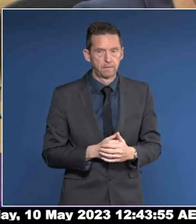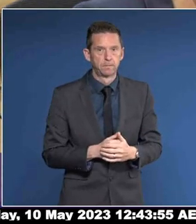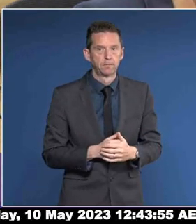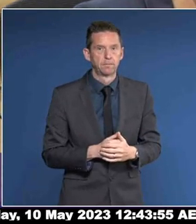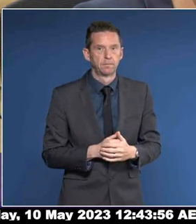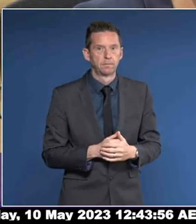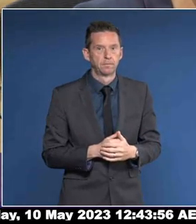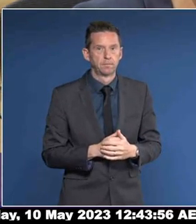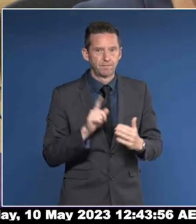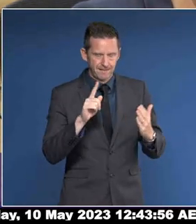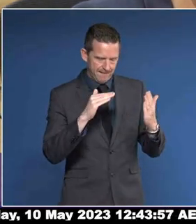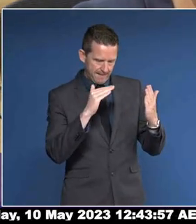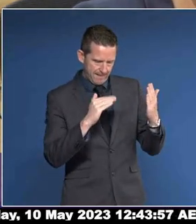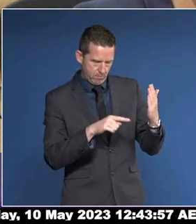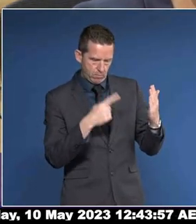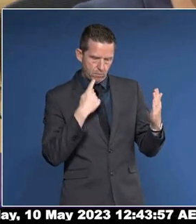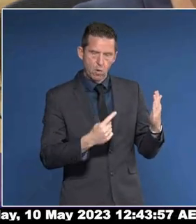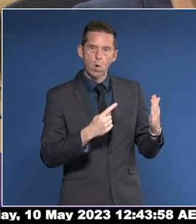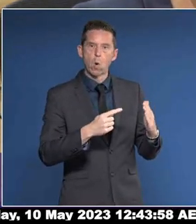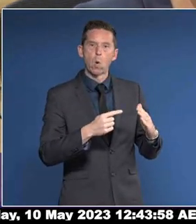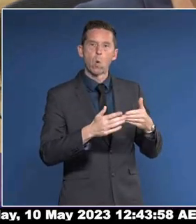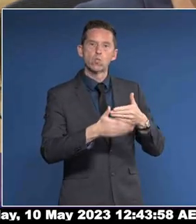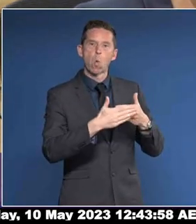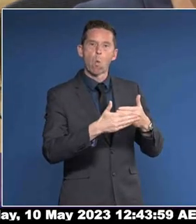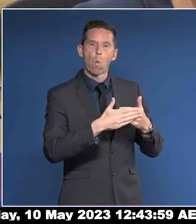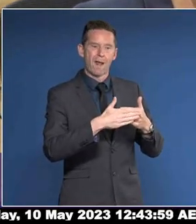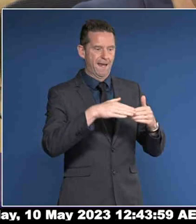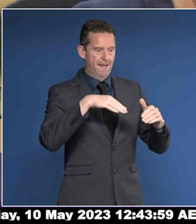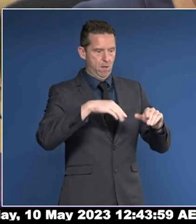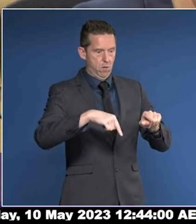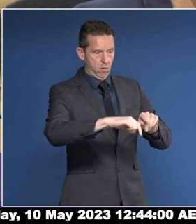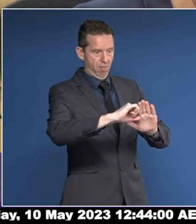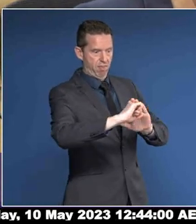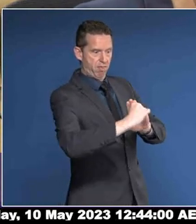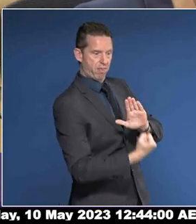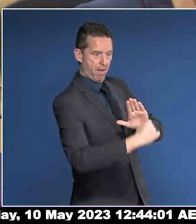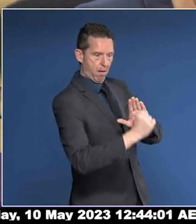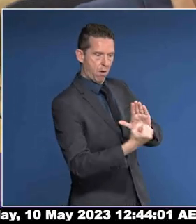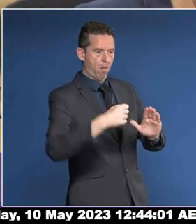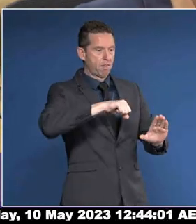lines: 'Doorhandles on the inside and outside of the bedroom door had been removed